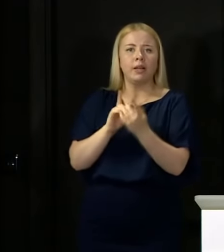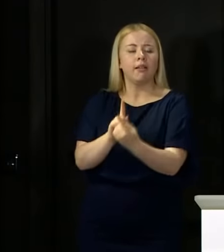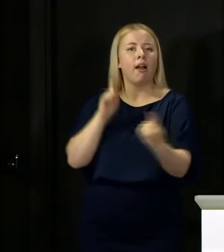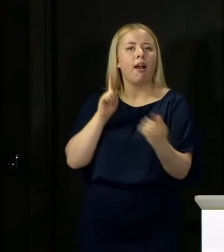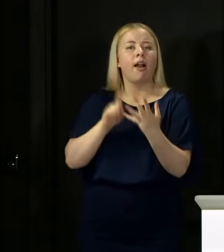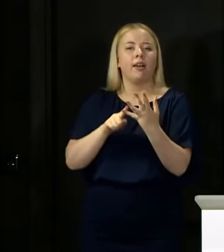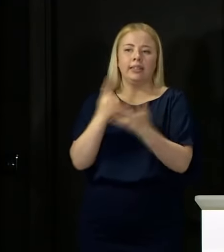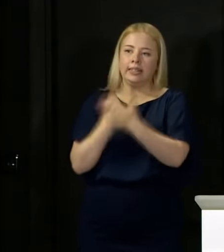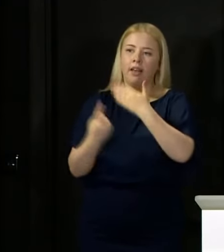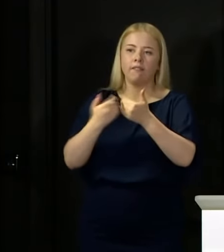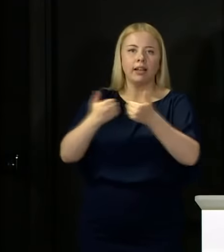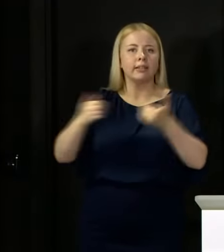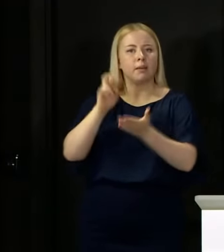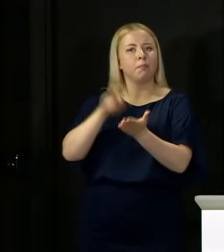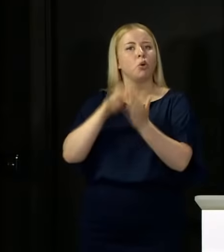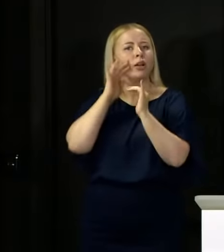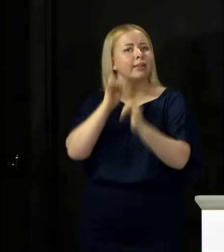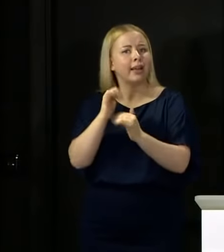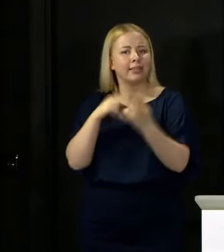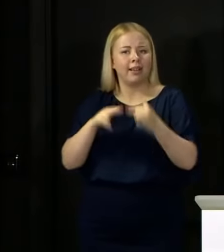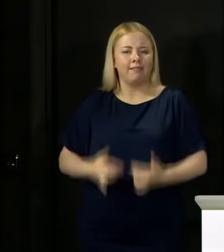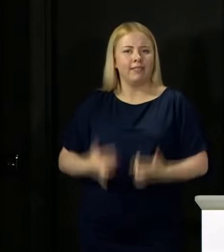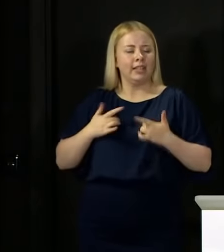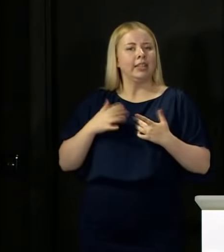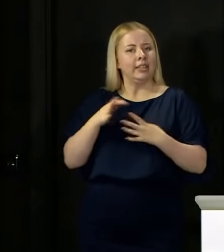and self-isolate and book a test if you have symptoms of COVID.